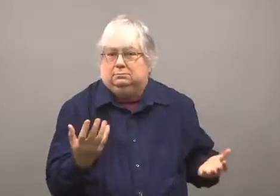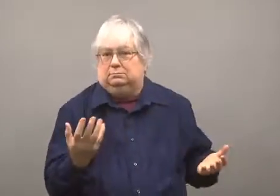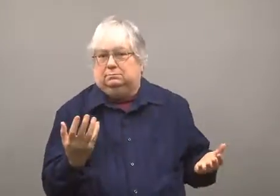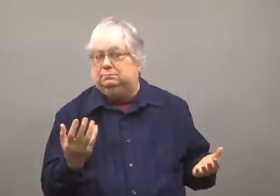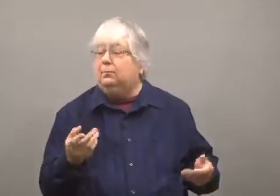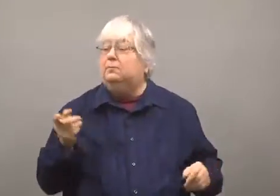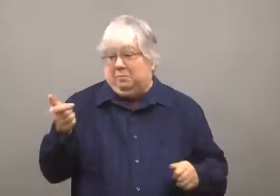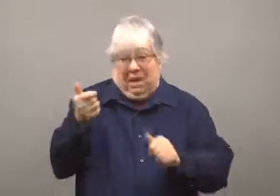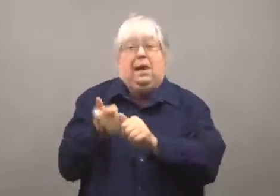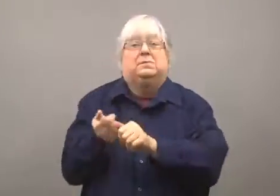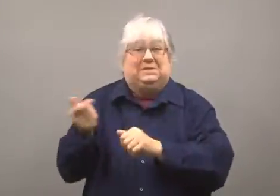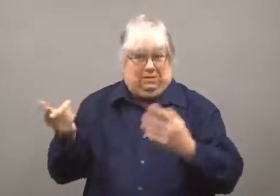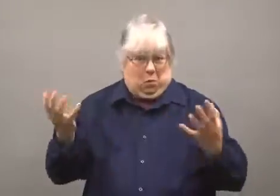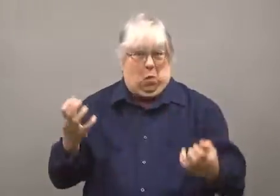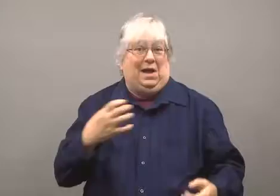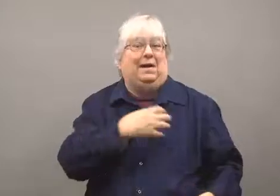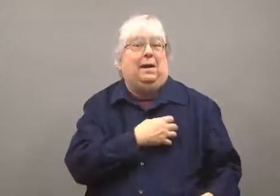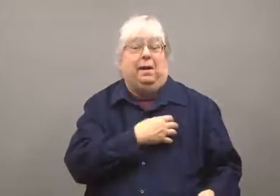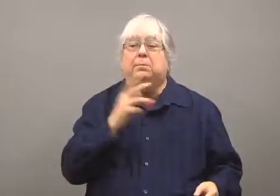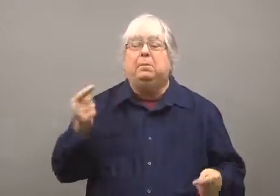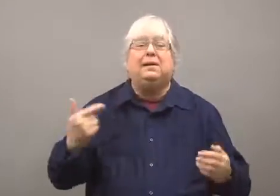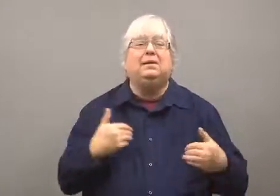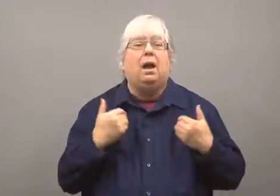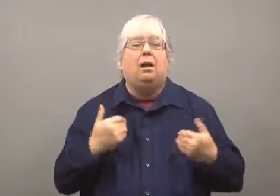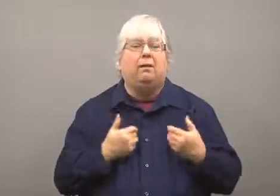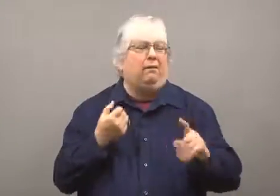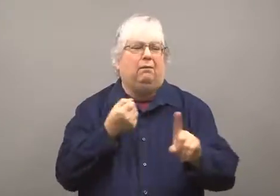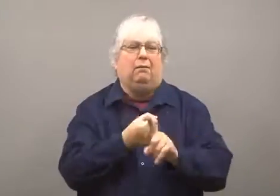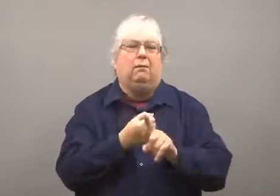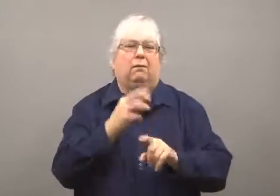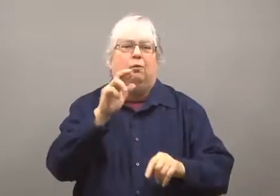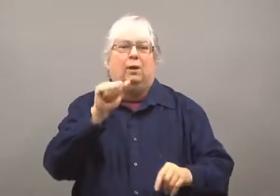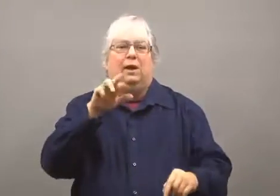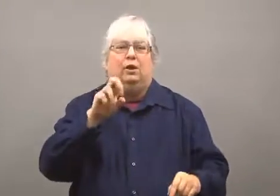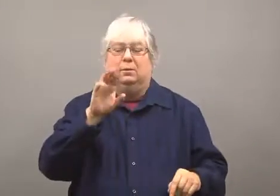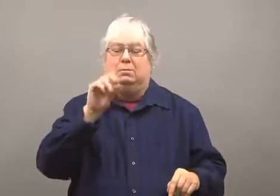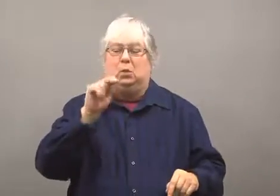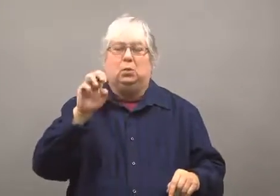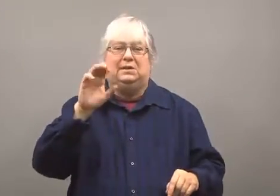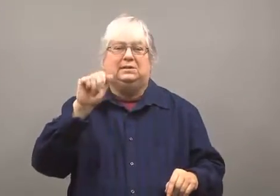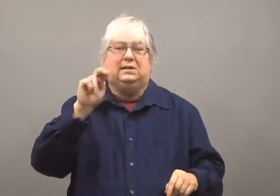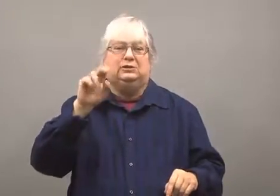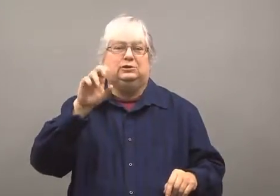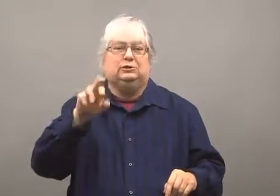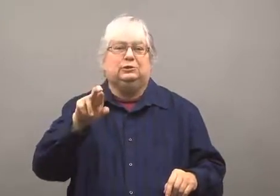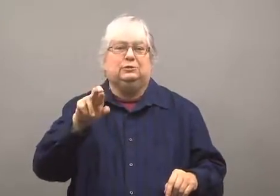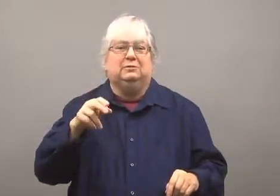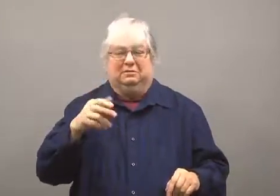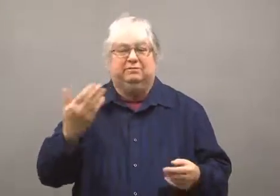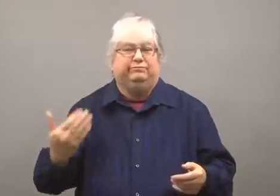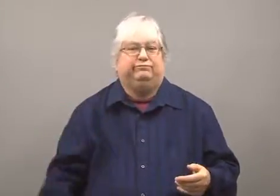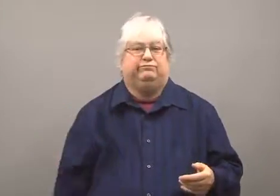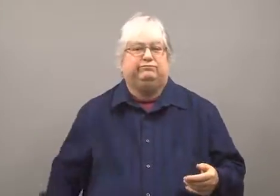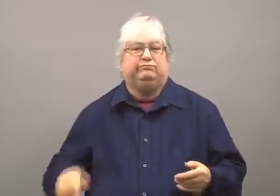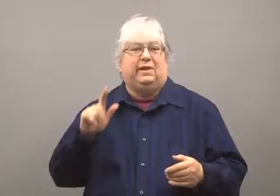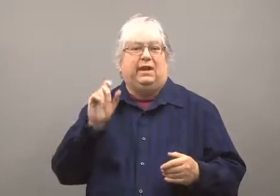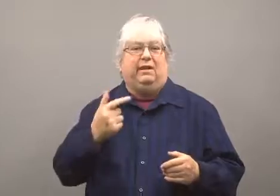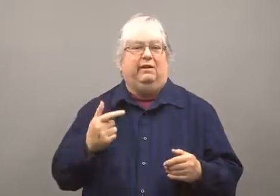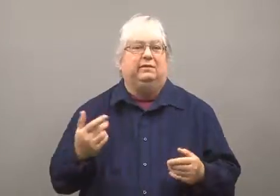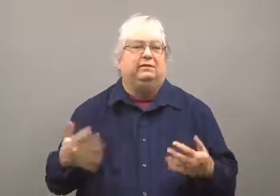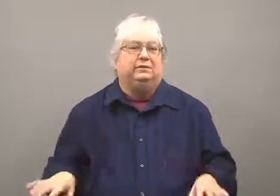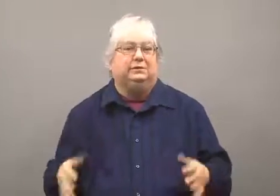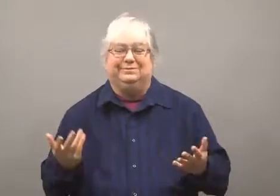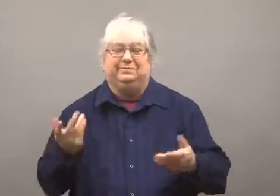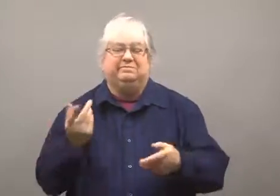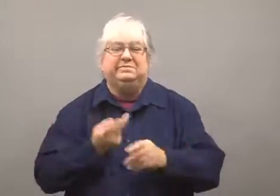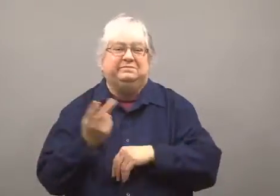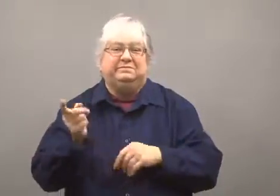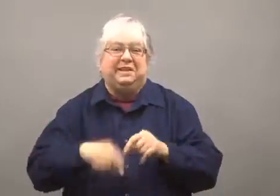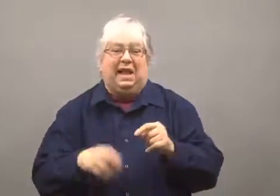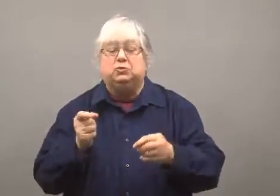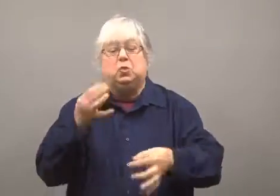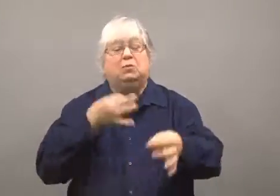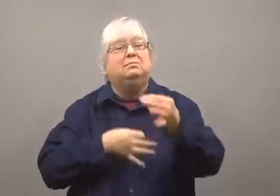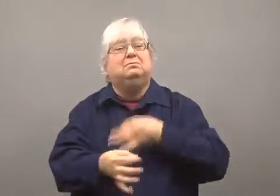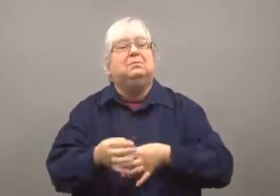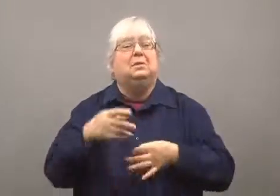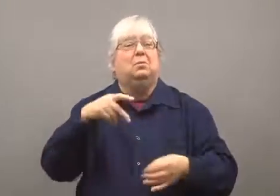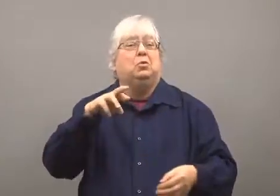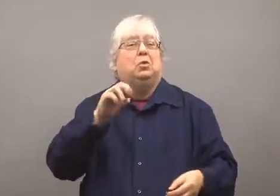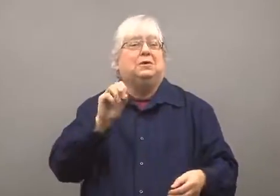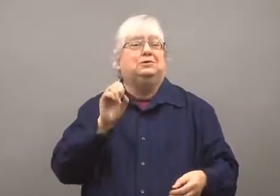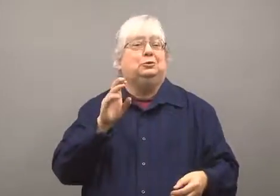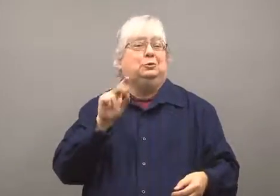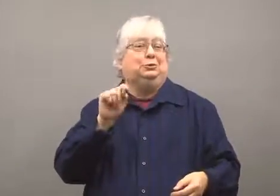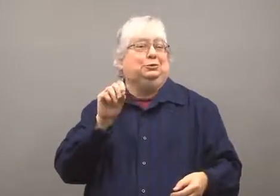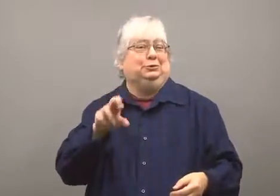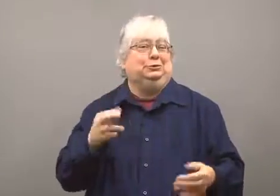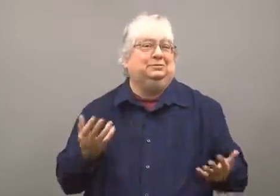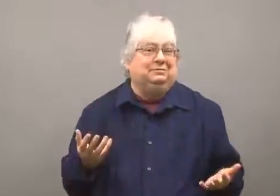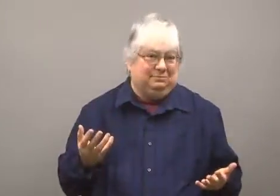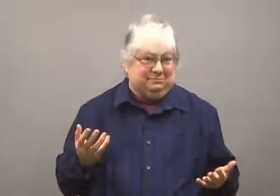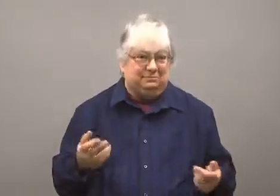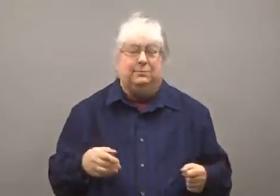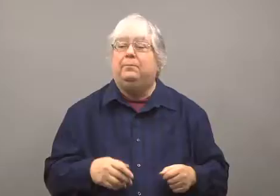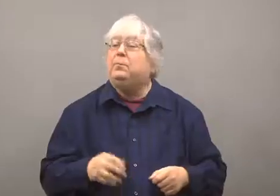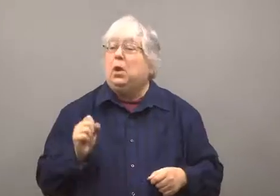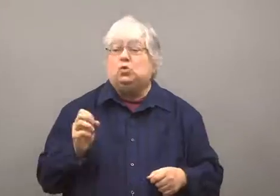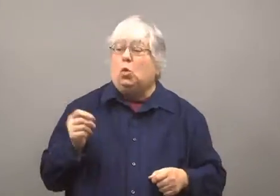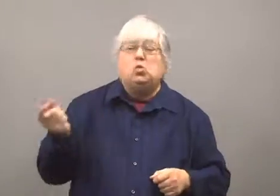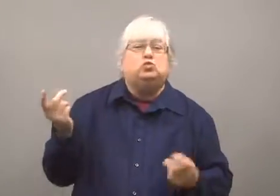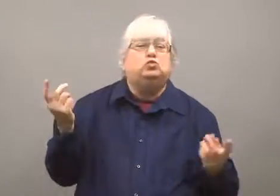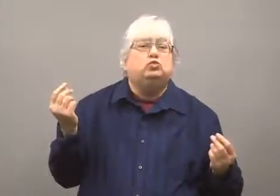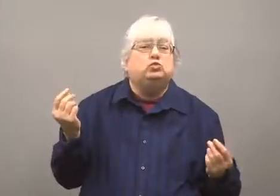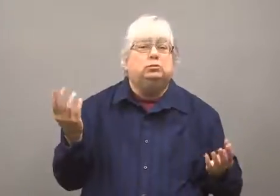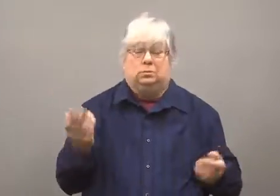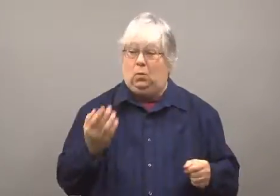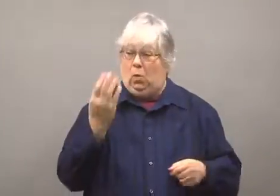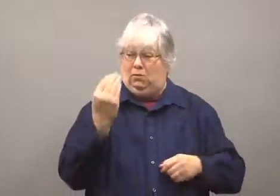He wanted to be an officer too, but lost his leg to a rare bone cancer when he was young.